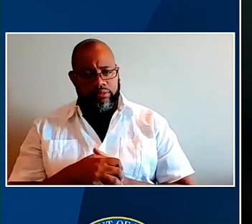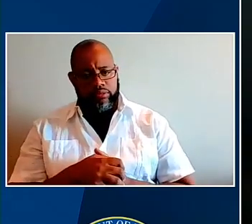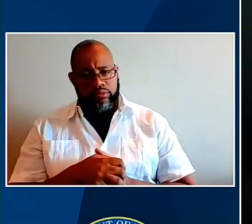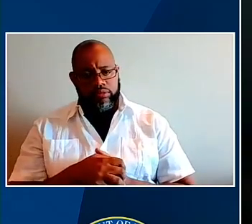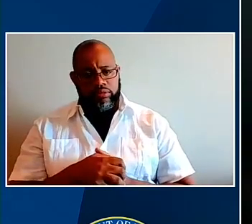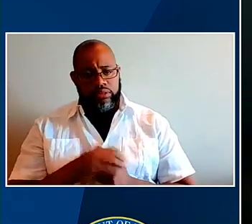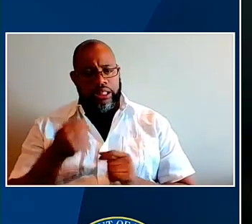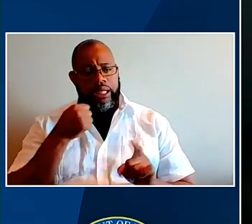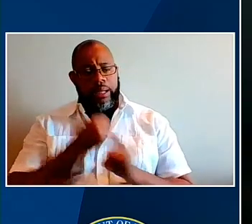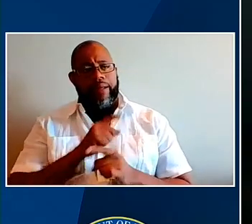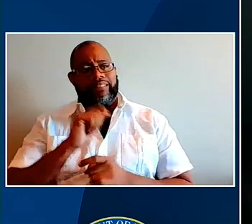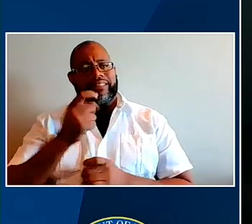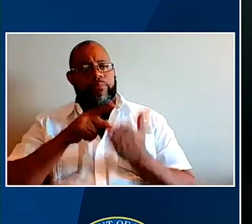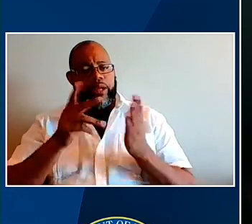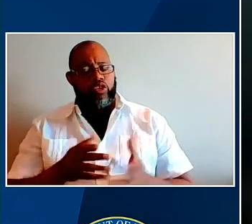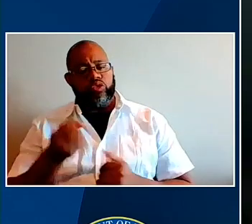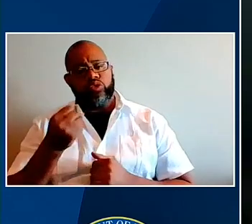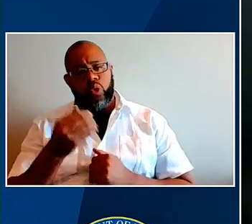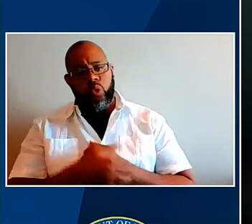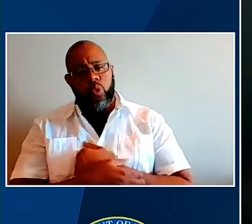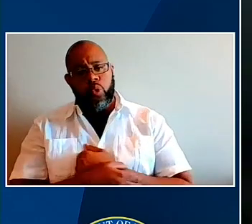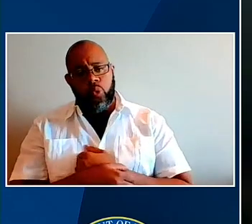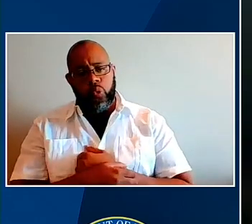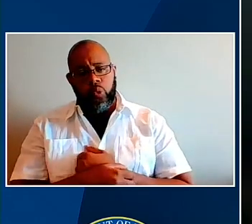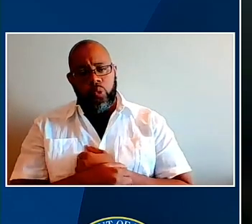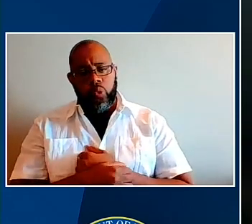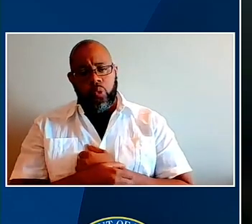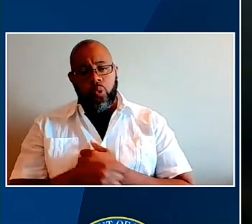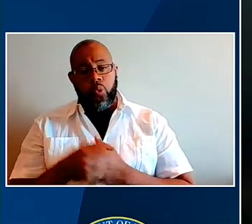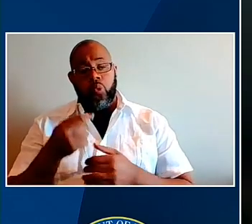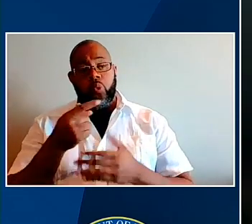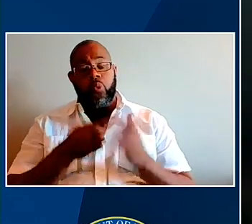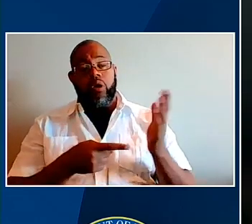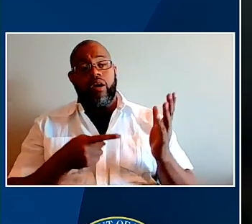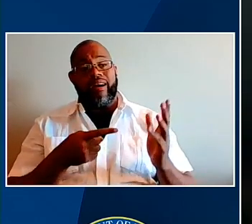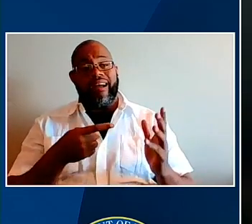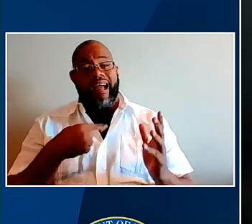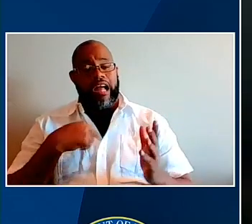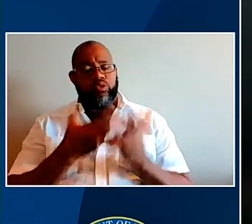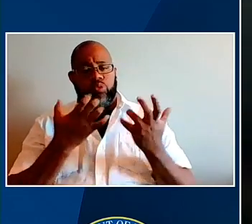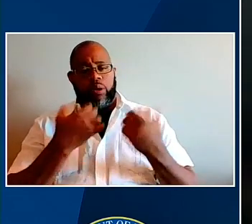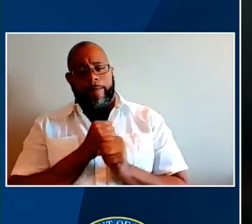taxpayer. So, I mean, what's- I just want to make a fine point on that is the